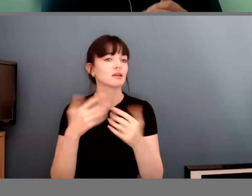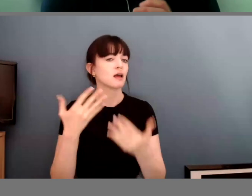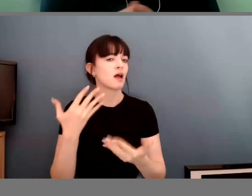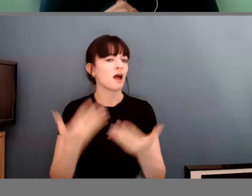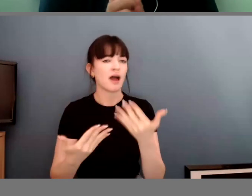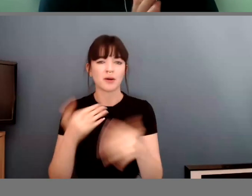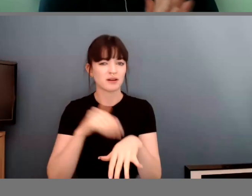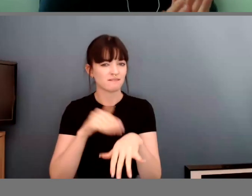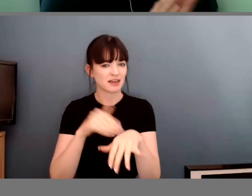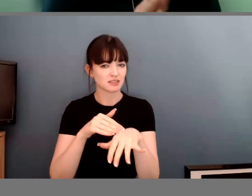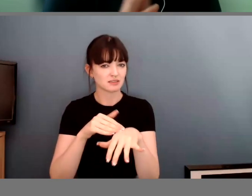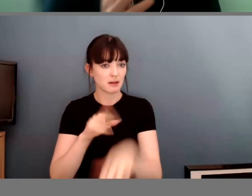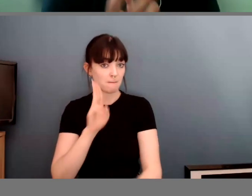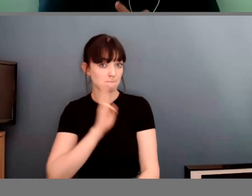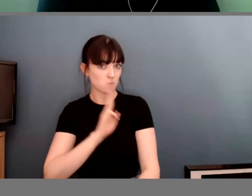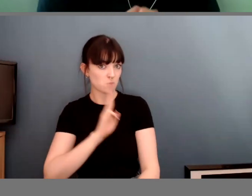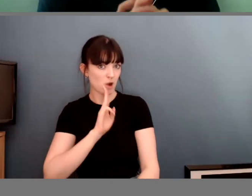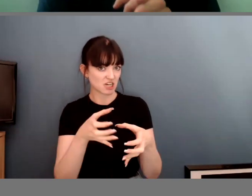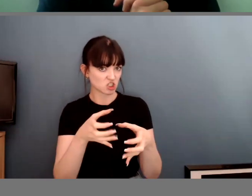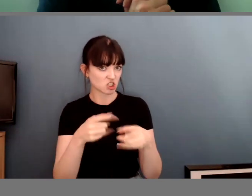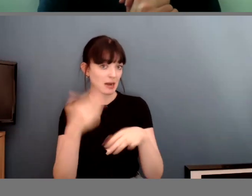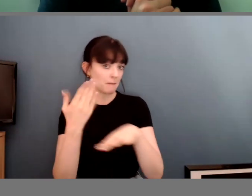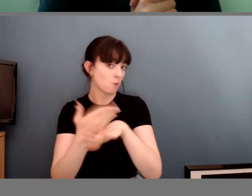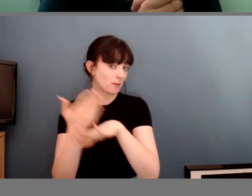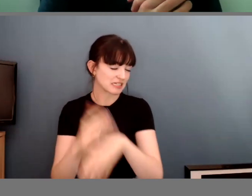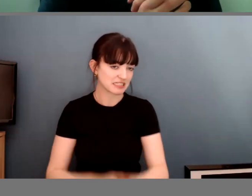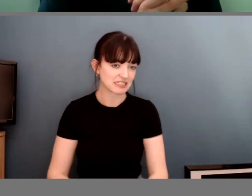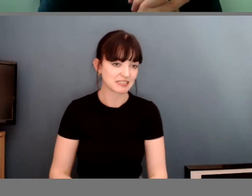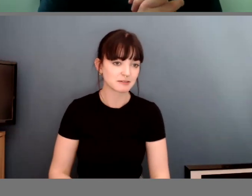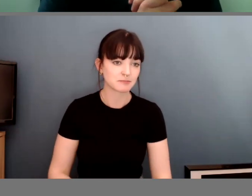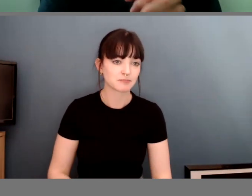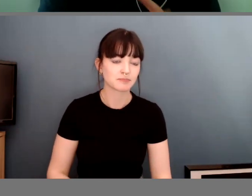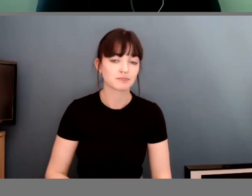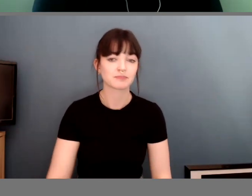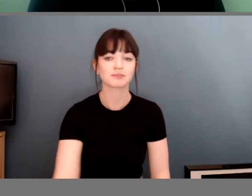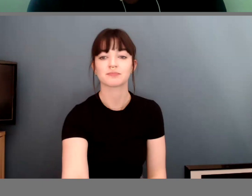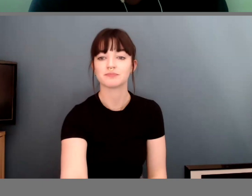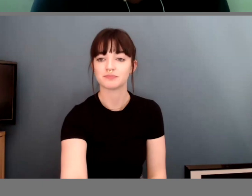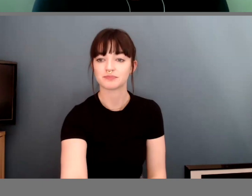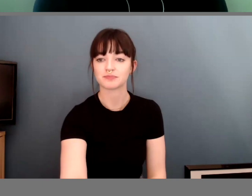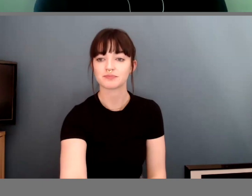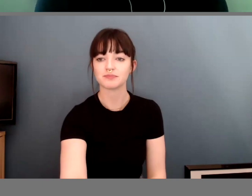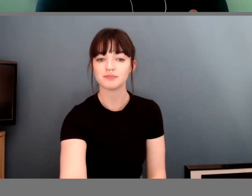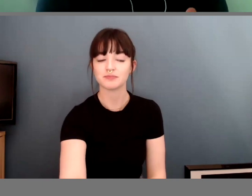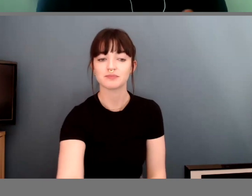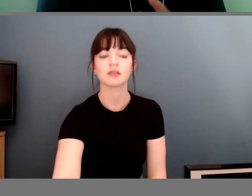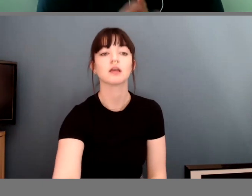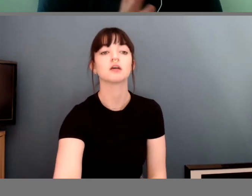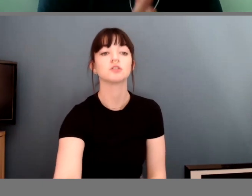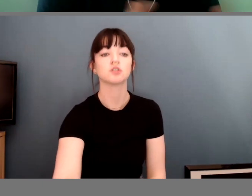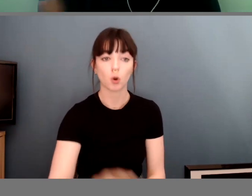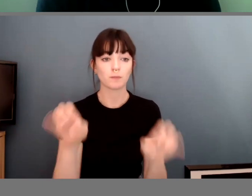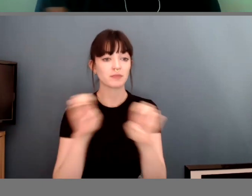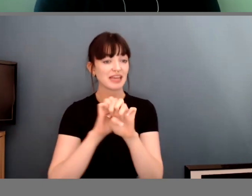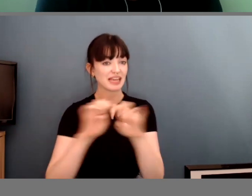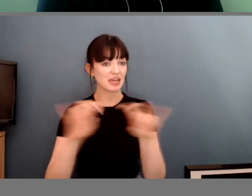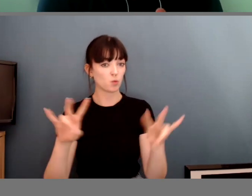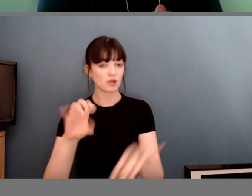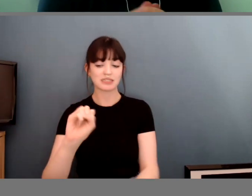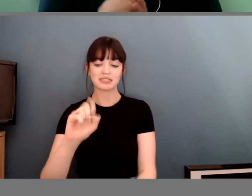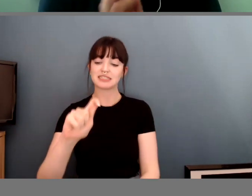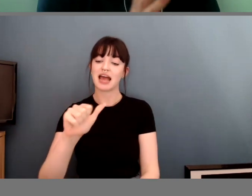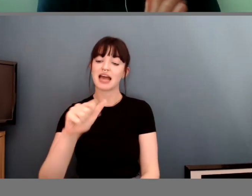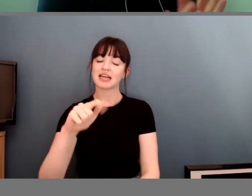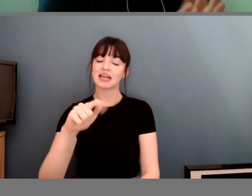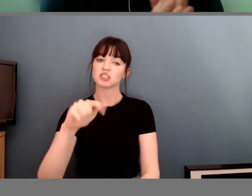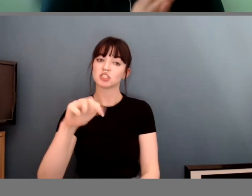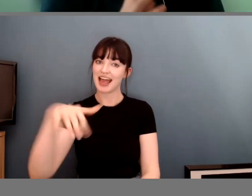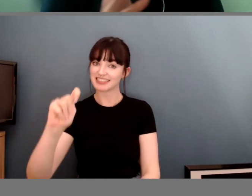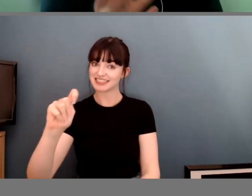and employment settings and so on. So the Equal Status Act. A number of acts between 2000 and 2018